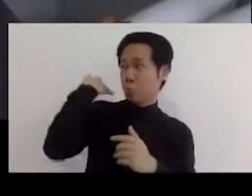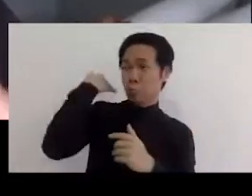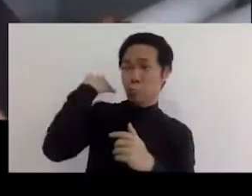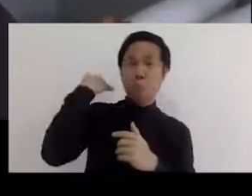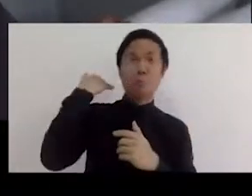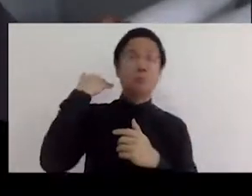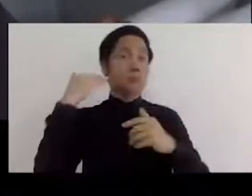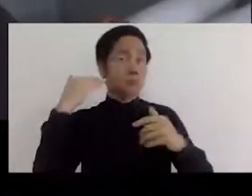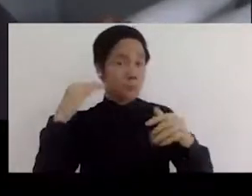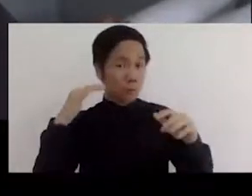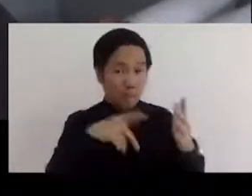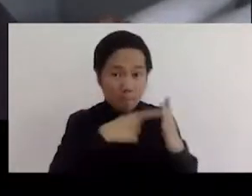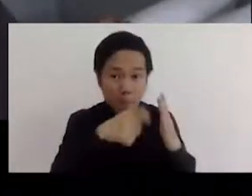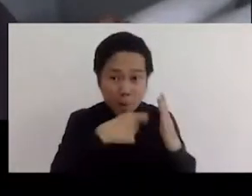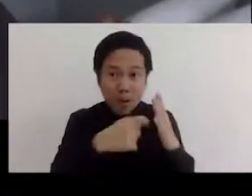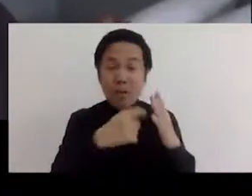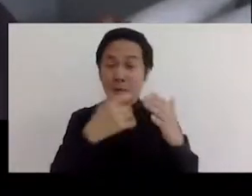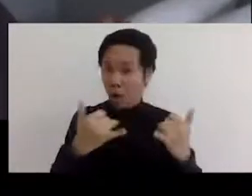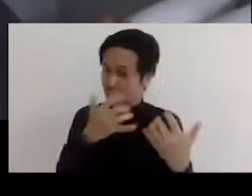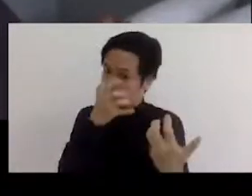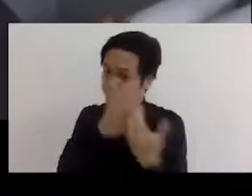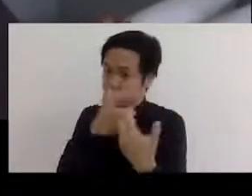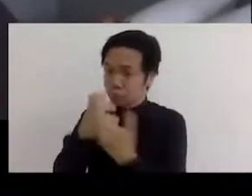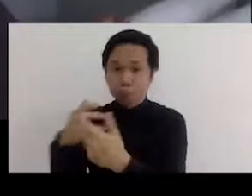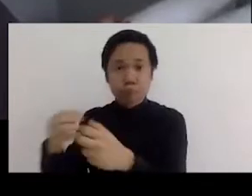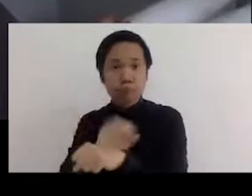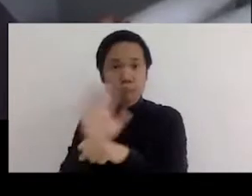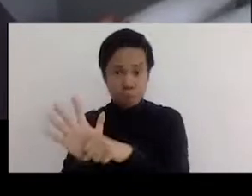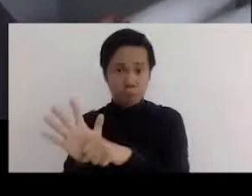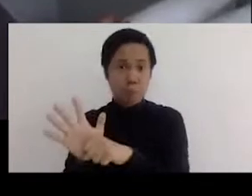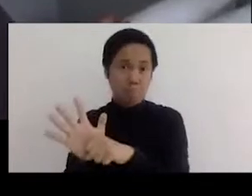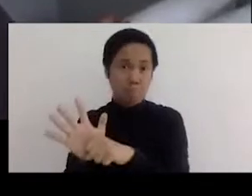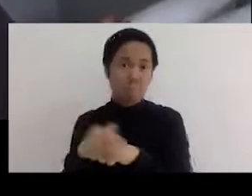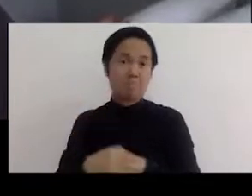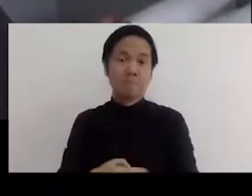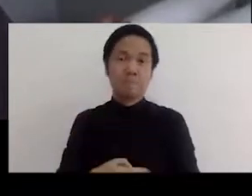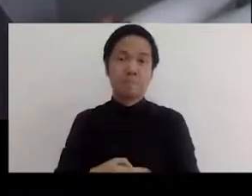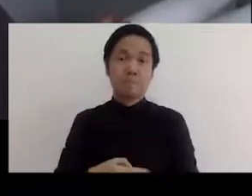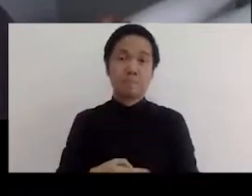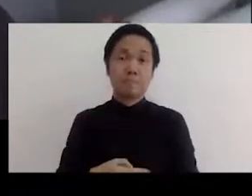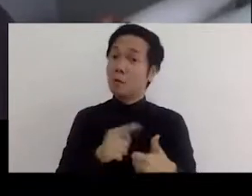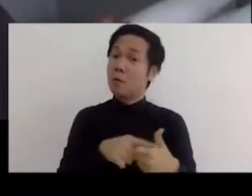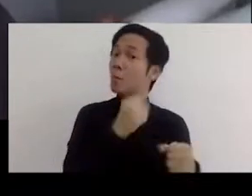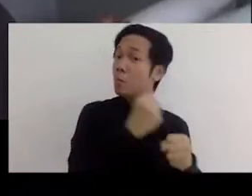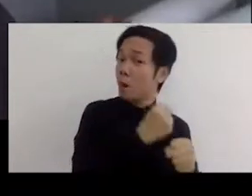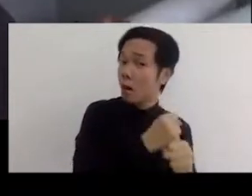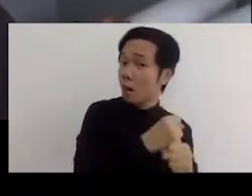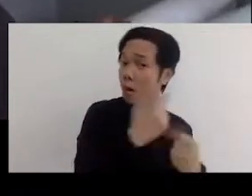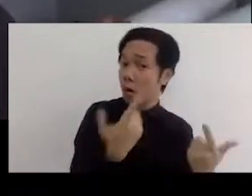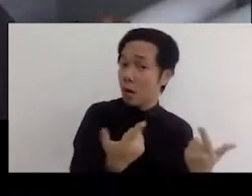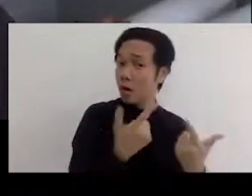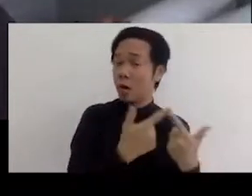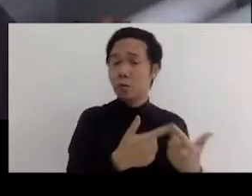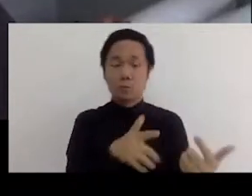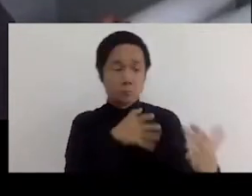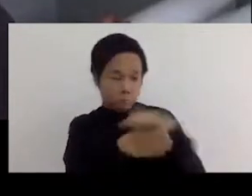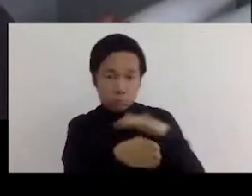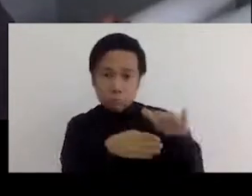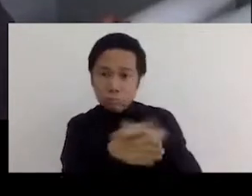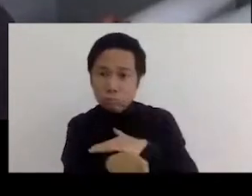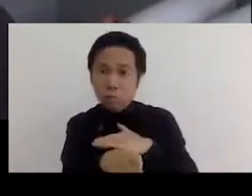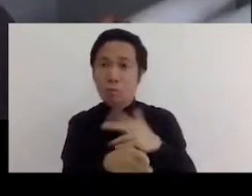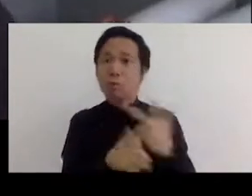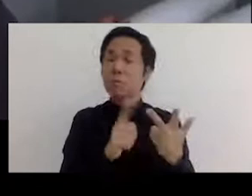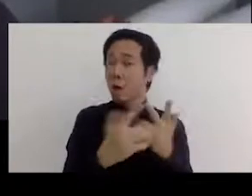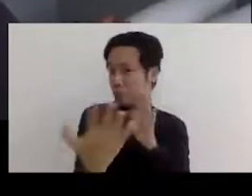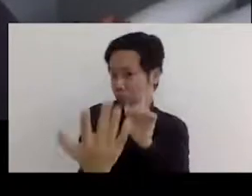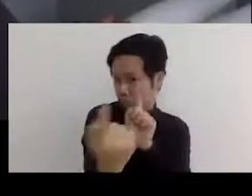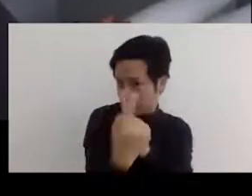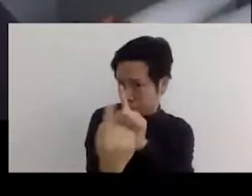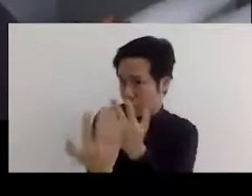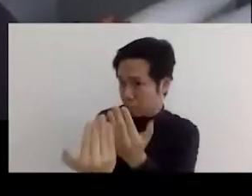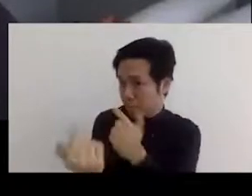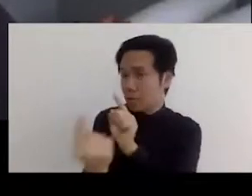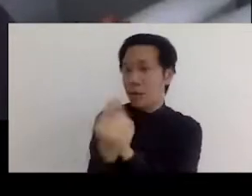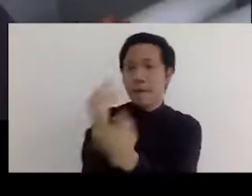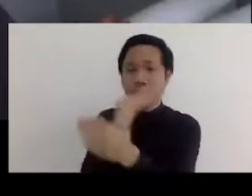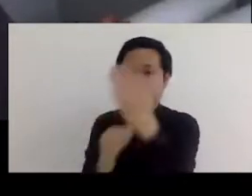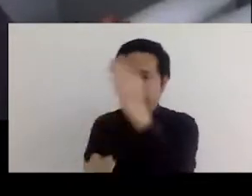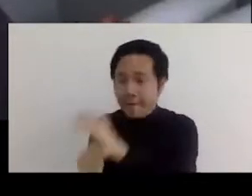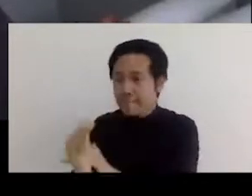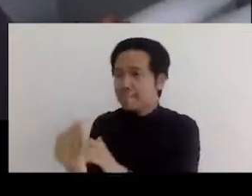communications, all of these are elements that the strategy touches upon and it has really provided a foundation for how we can think about a COVID-19 response.